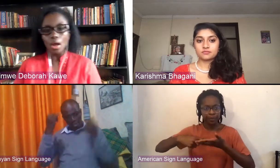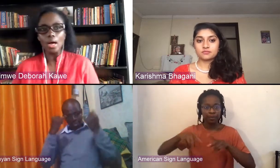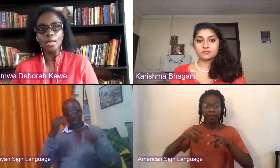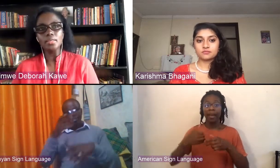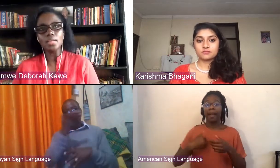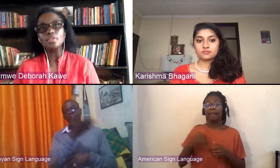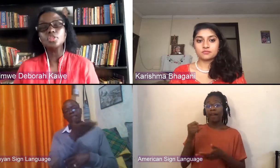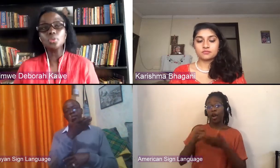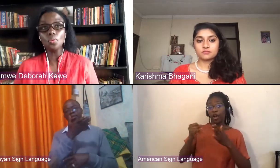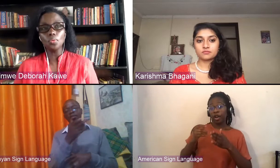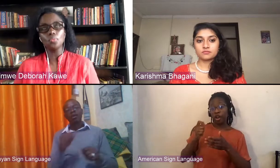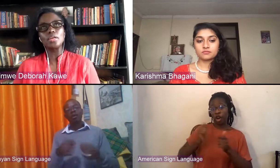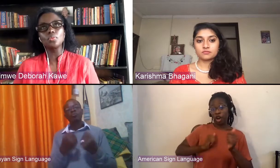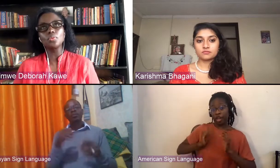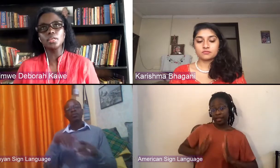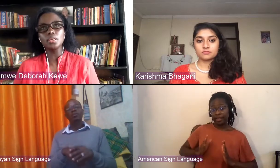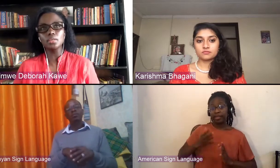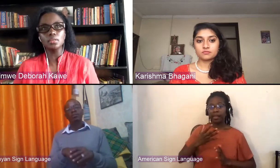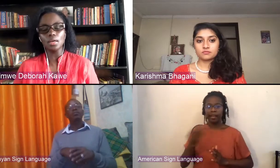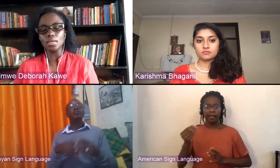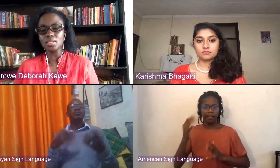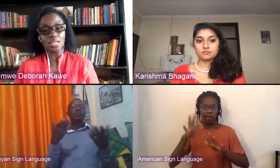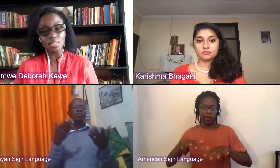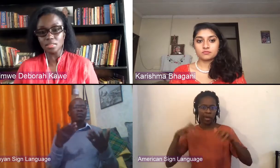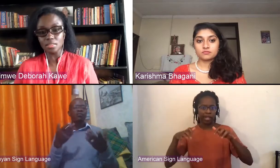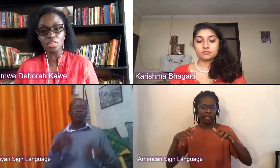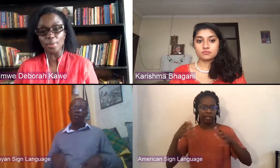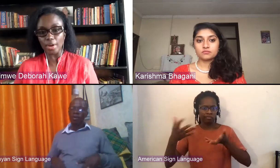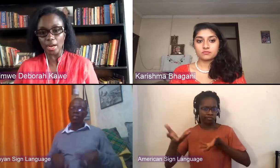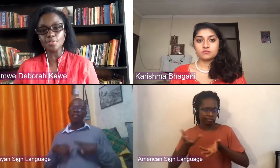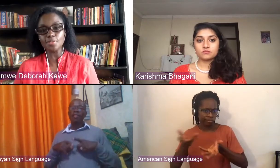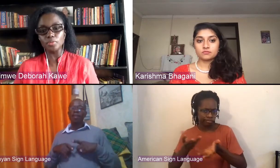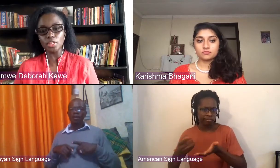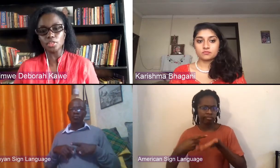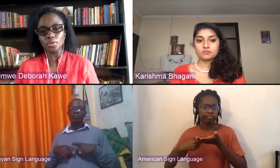And so when we started Tebere Arts Foundation